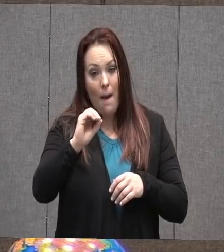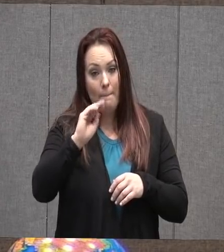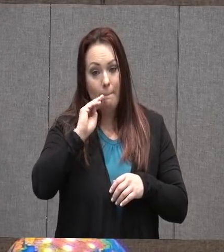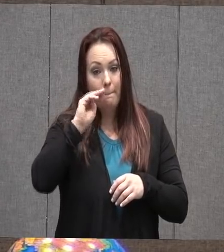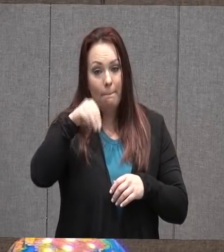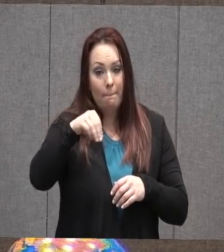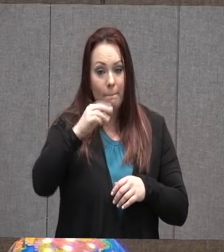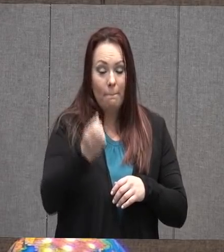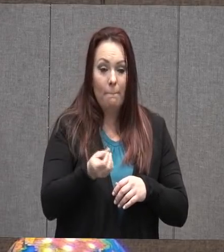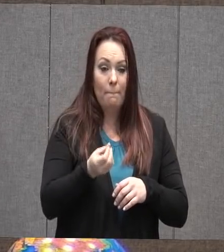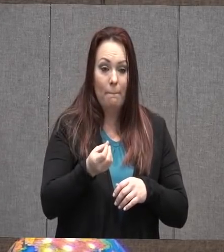Un-ex-tuh, next.